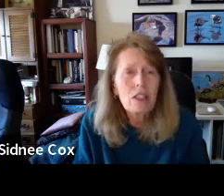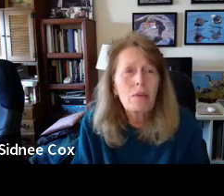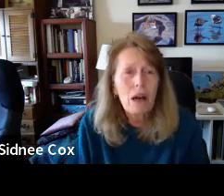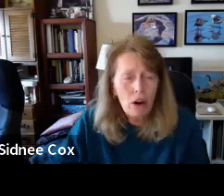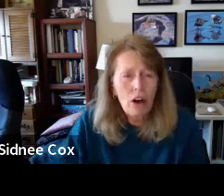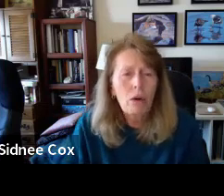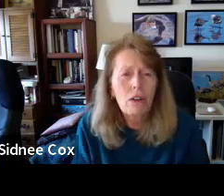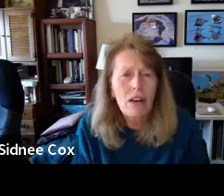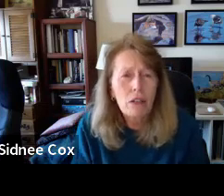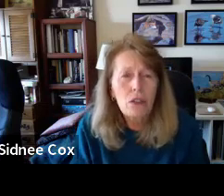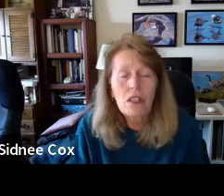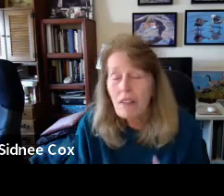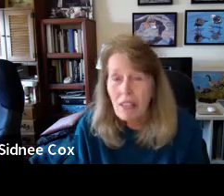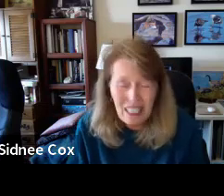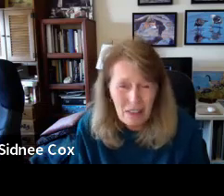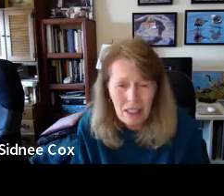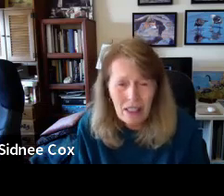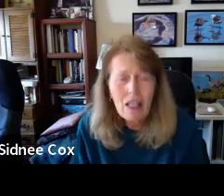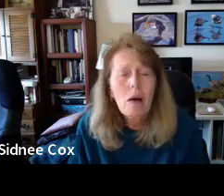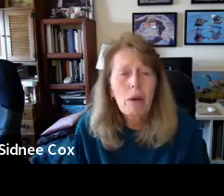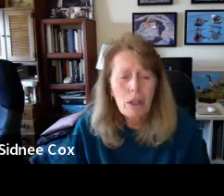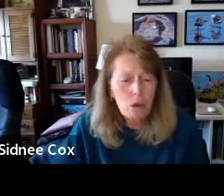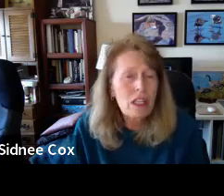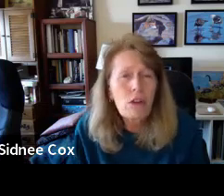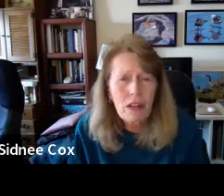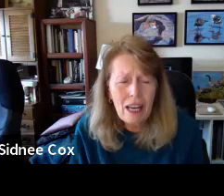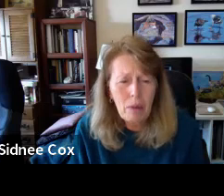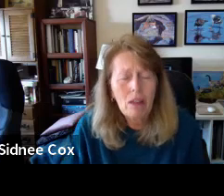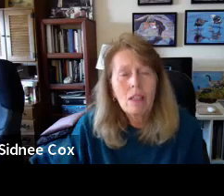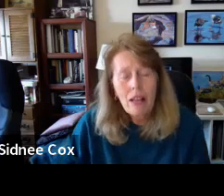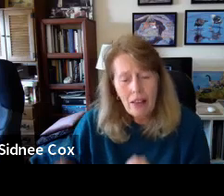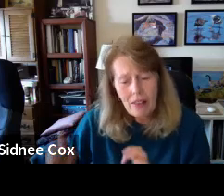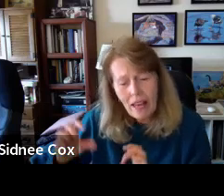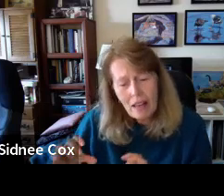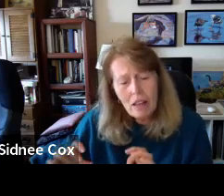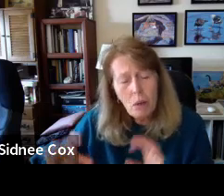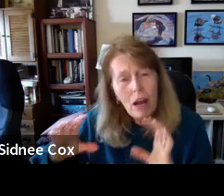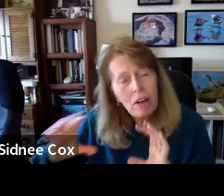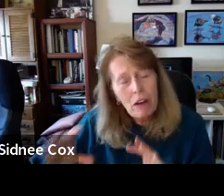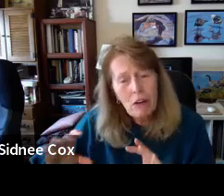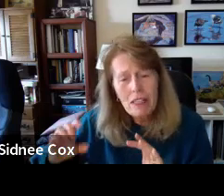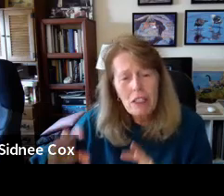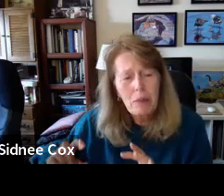I just wanted to add that and how to keep people safe, teaching them how to hardware devices still have connectivity. But use an Ethernet cable, and then the Wi-fi router